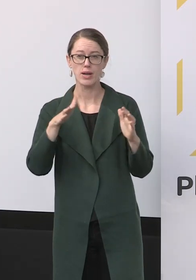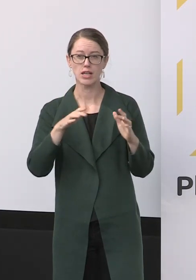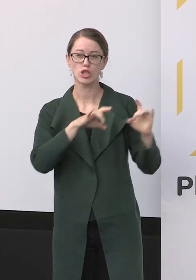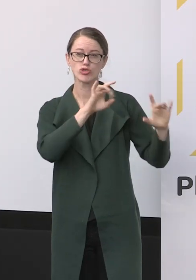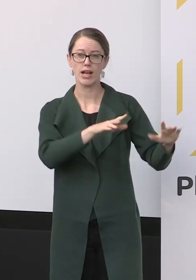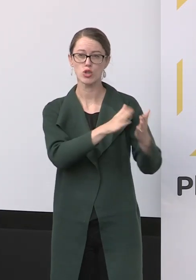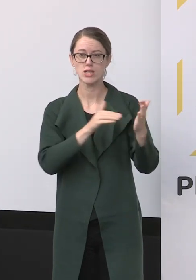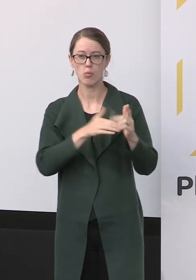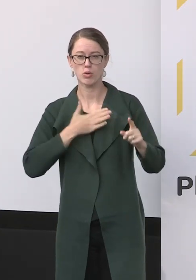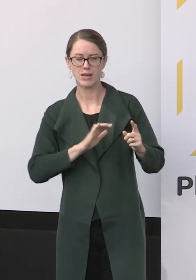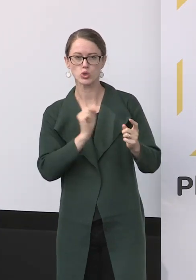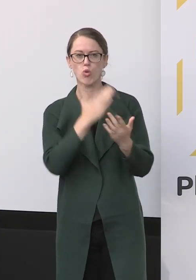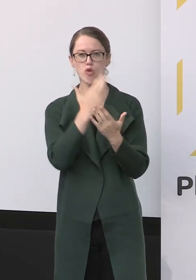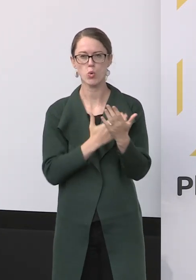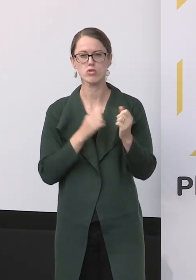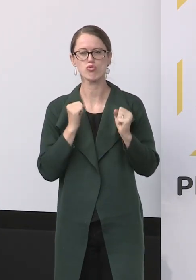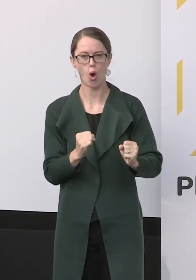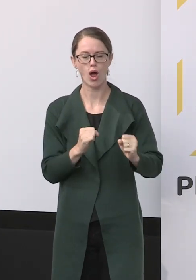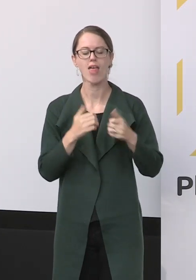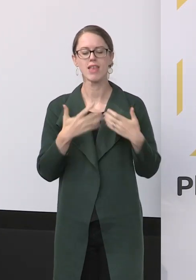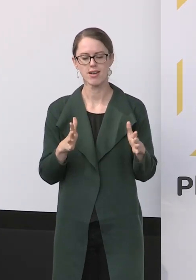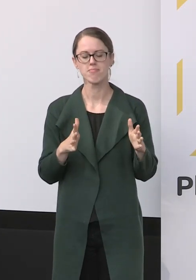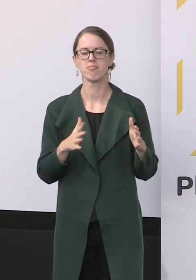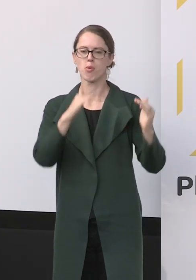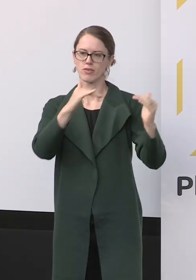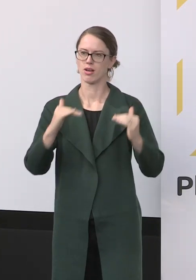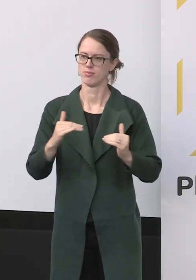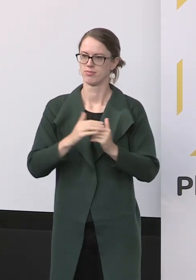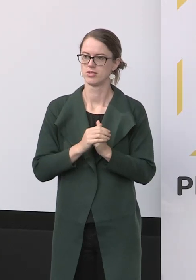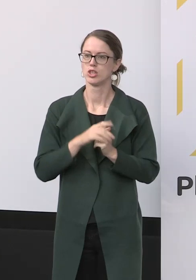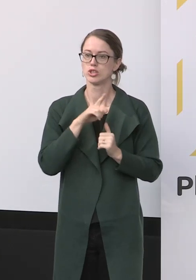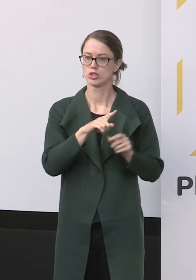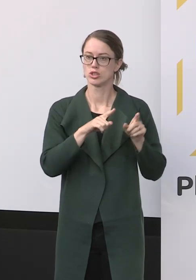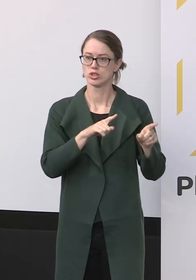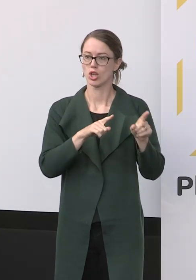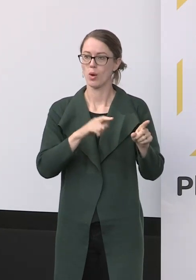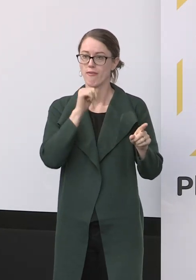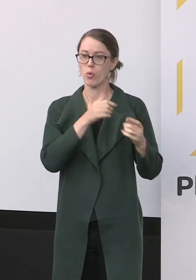watertight, especially if we're contemplating opening up